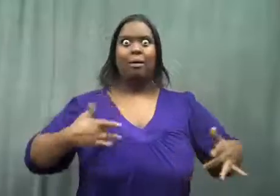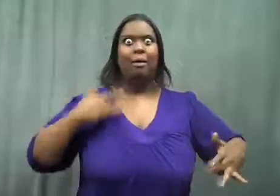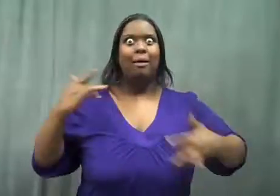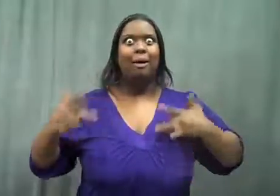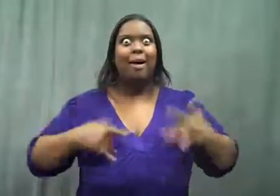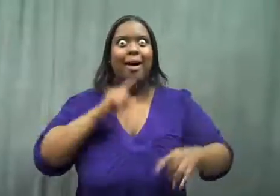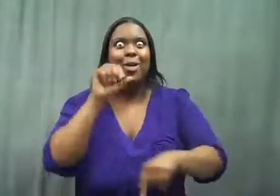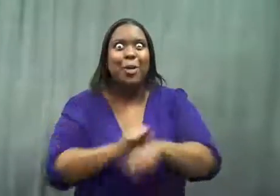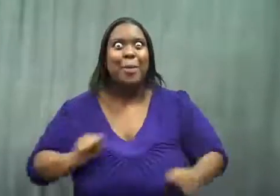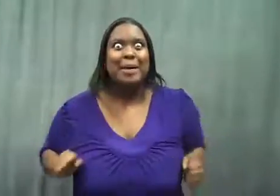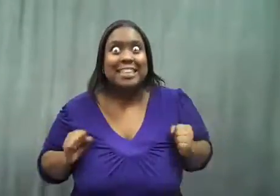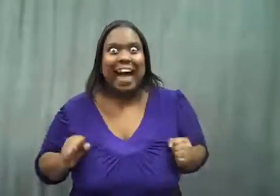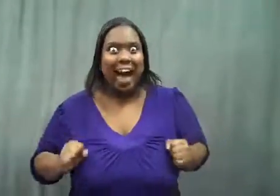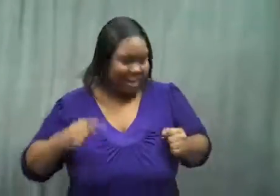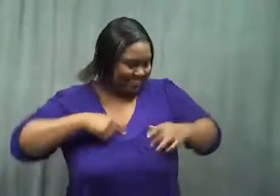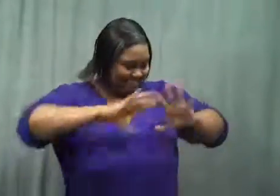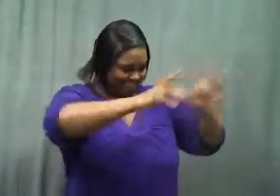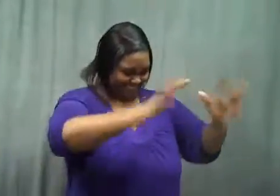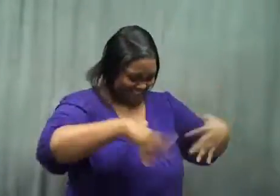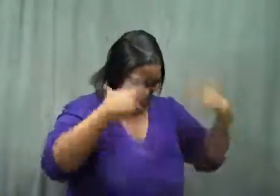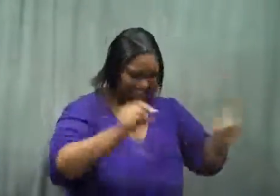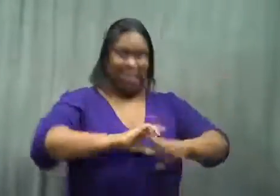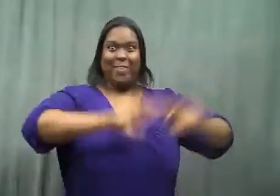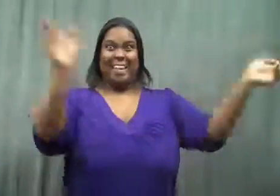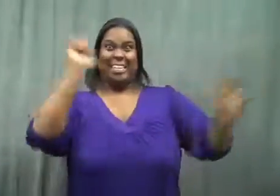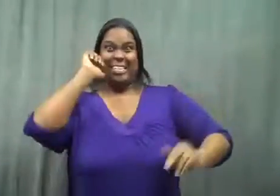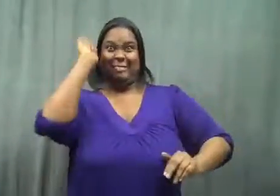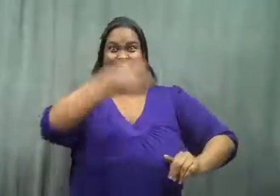I was so excited! I got them ready for the next day.